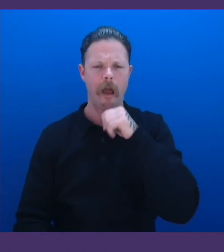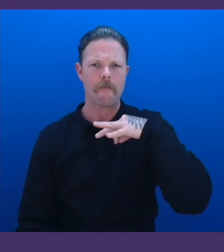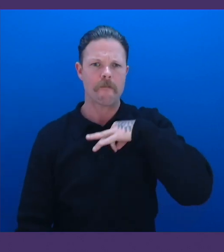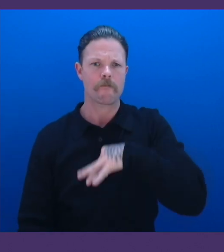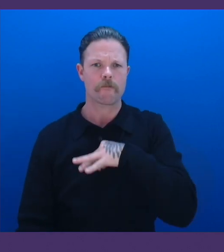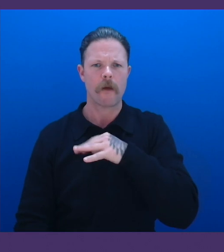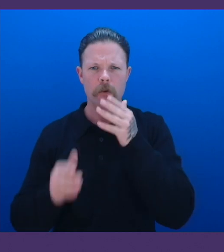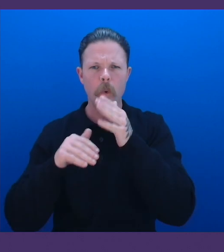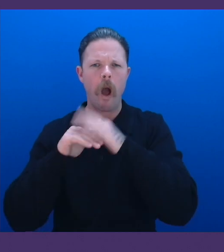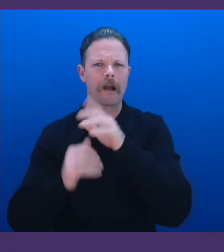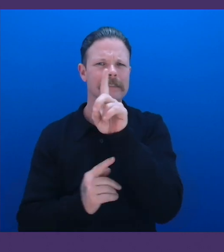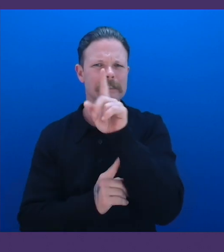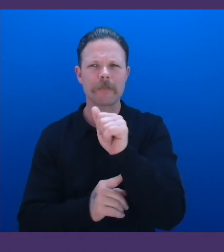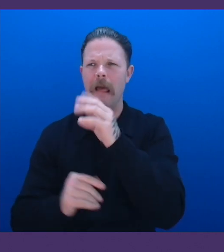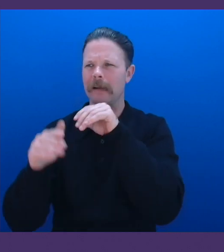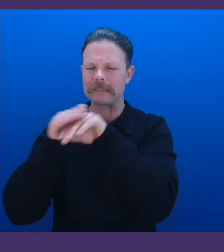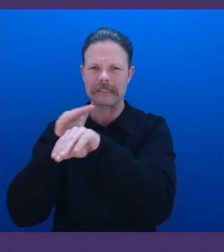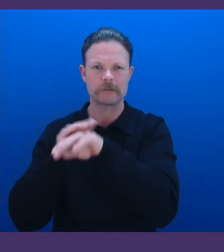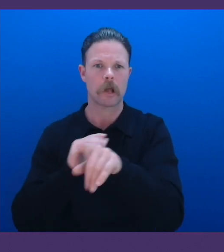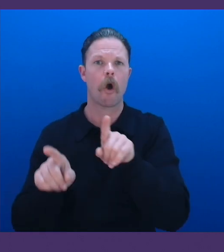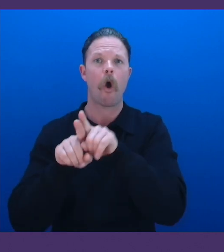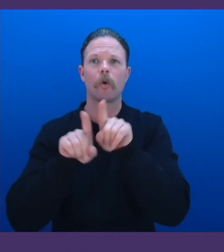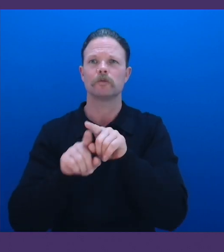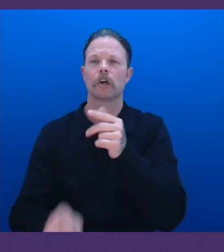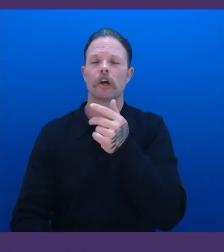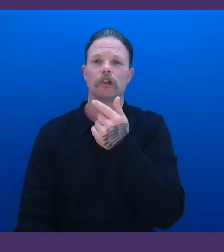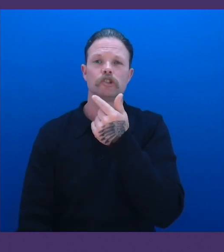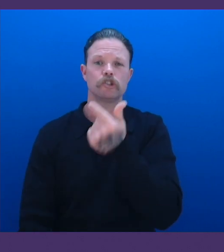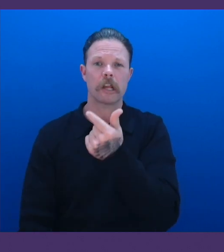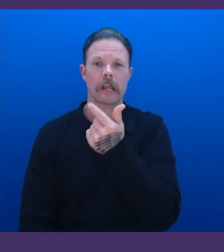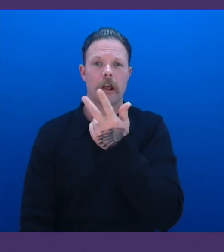She is also the G3ict and International Association